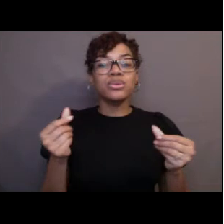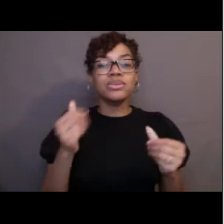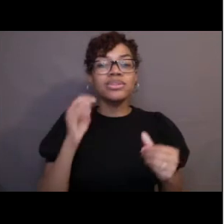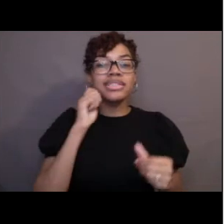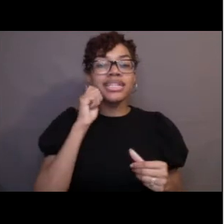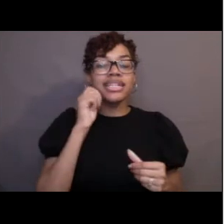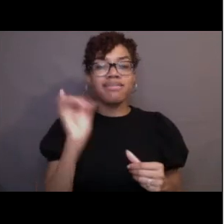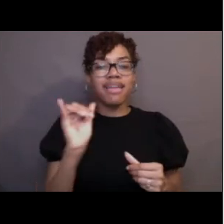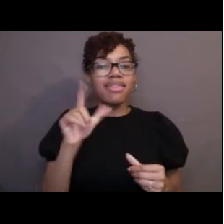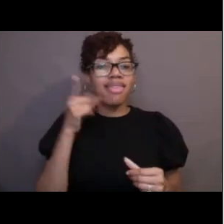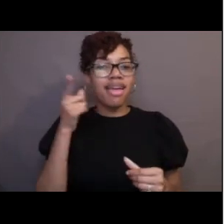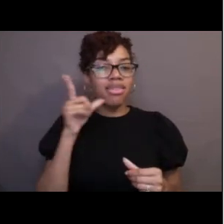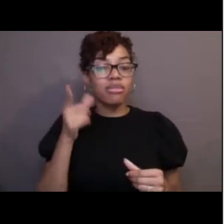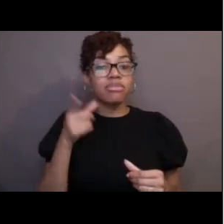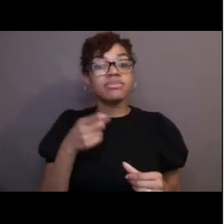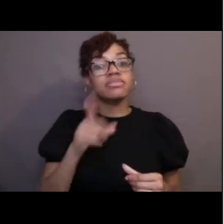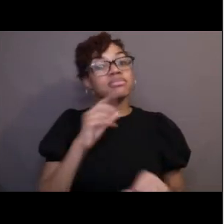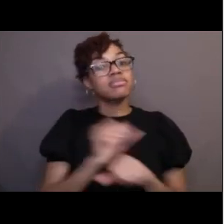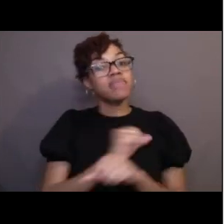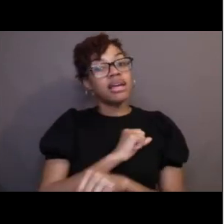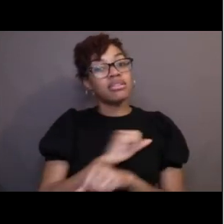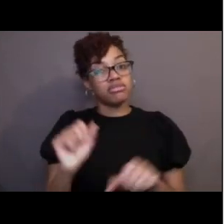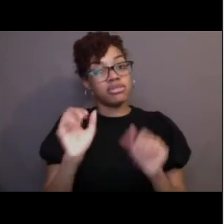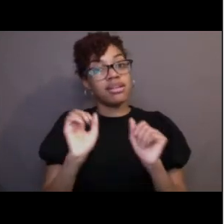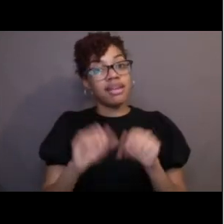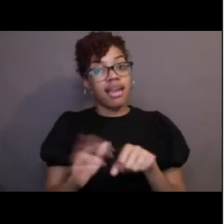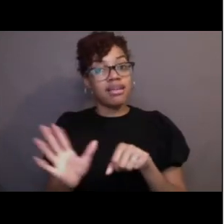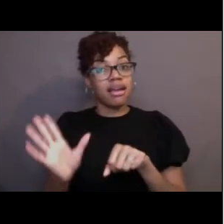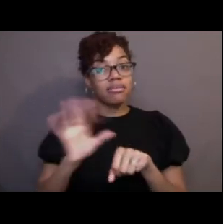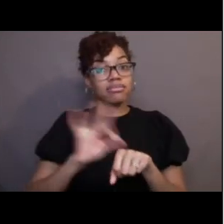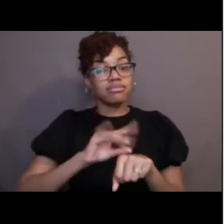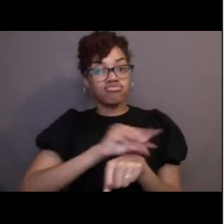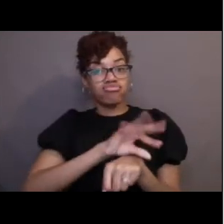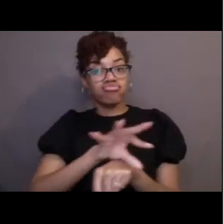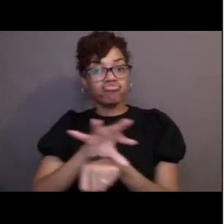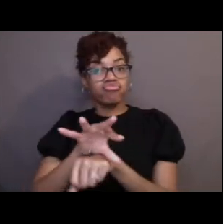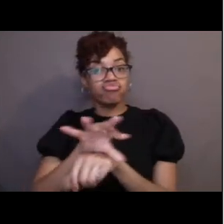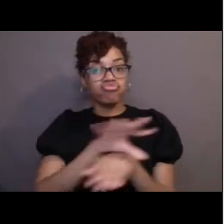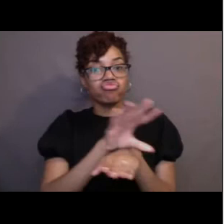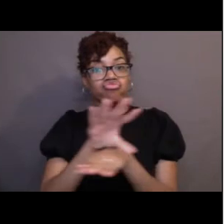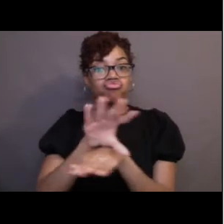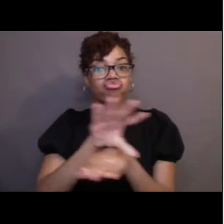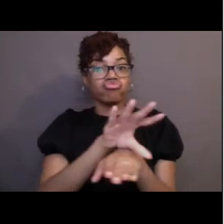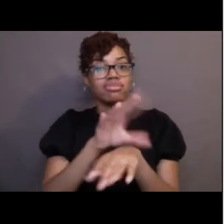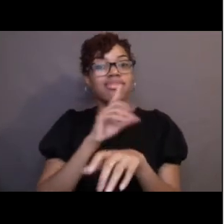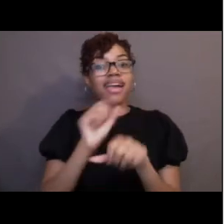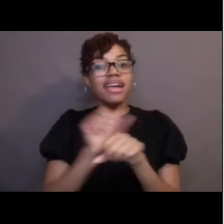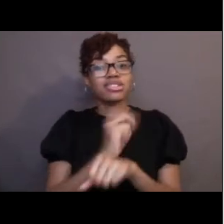we are actually able to put the camera directly on them and actually see from their perspective.